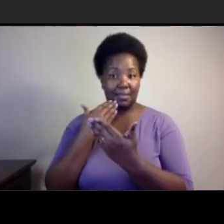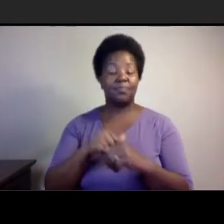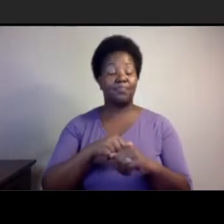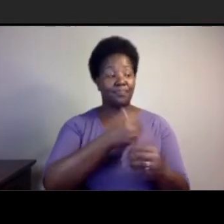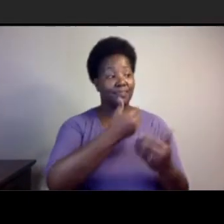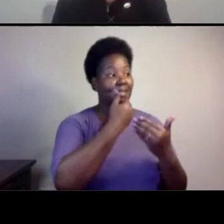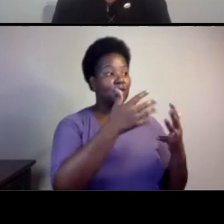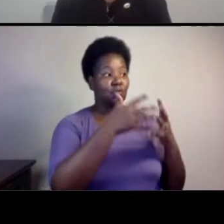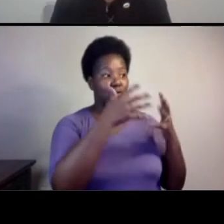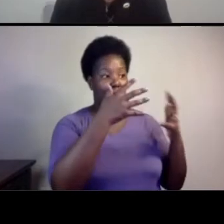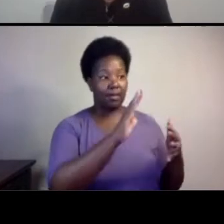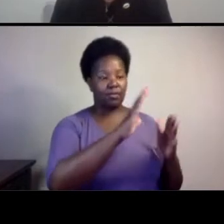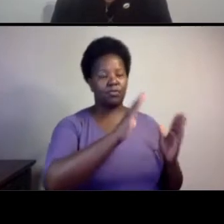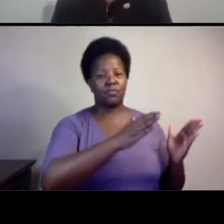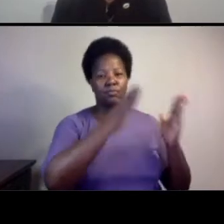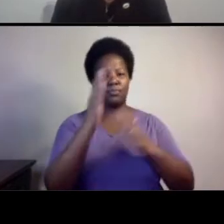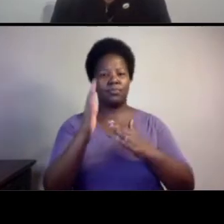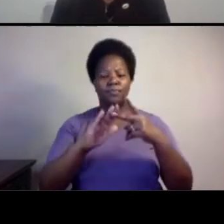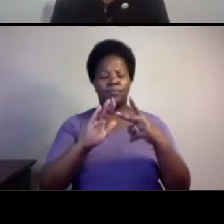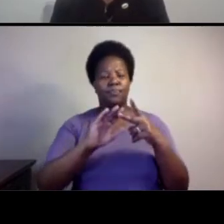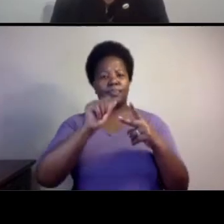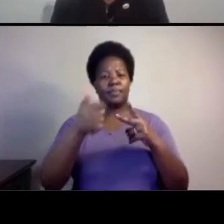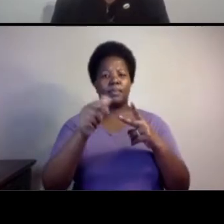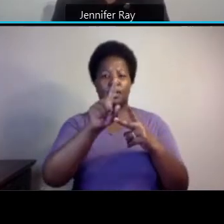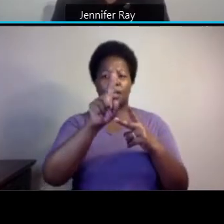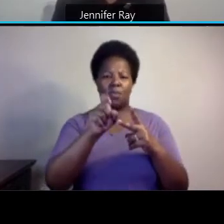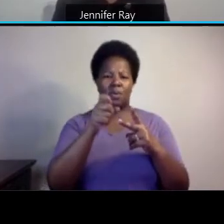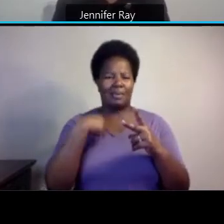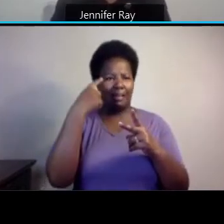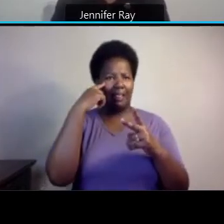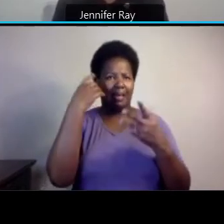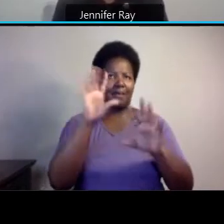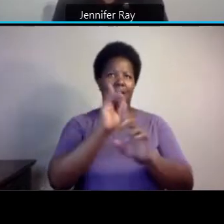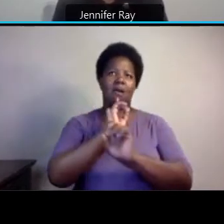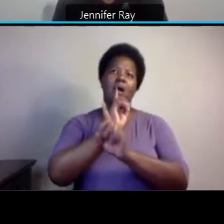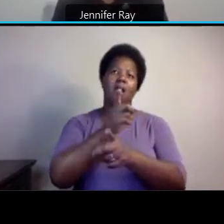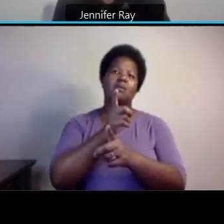so moving on to the next question an answer has already been provided back but i will read both